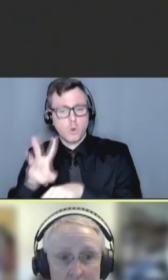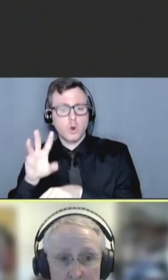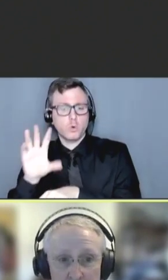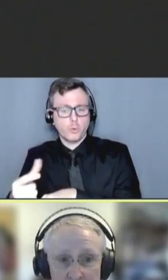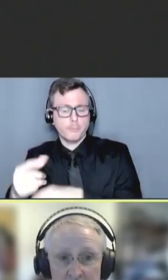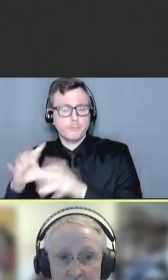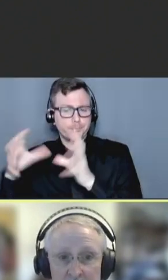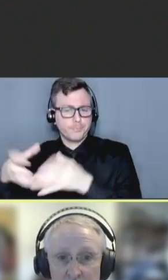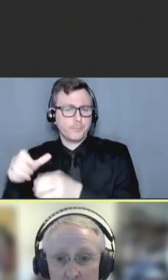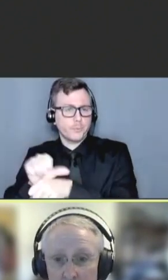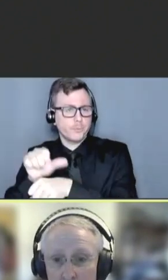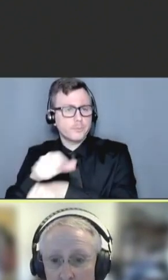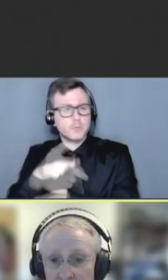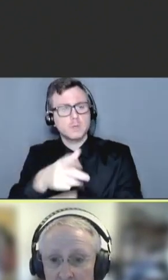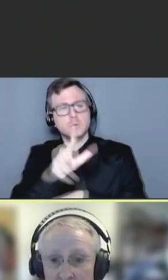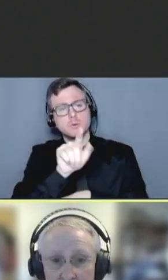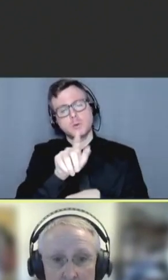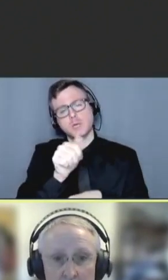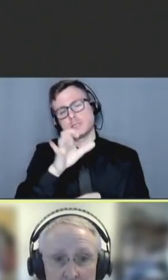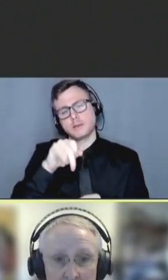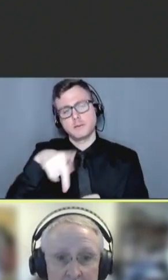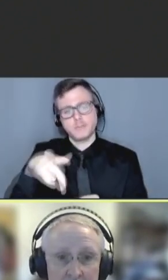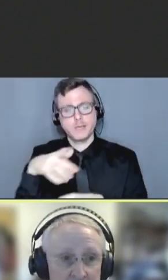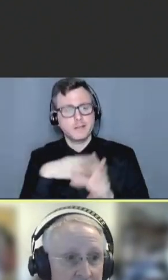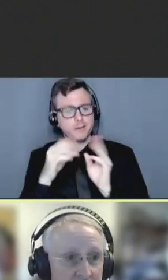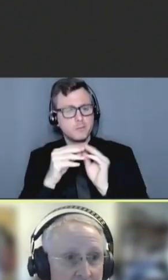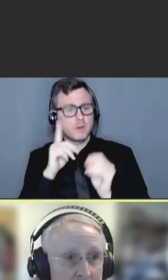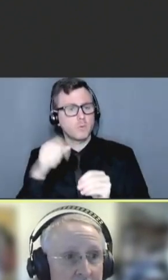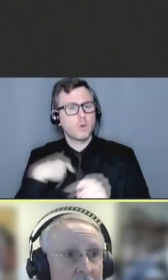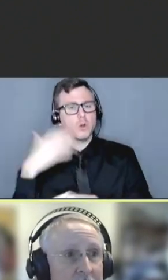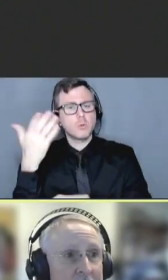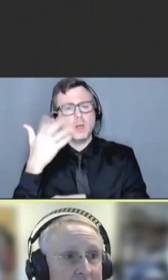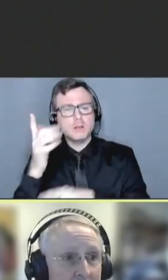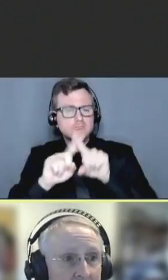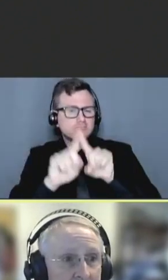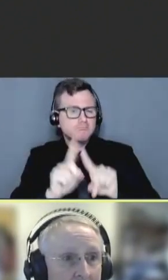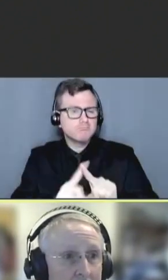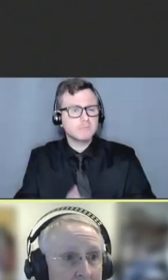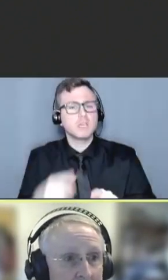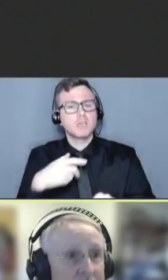meeting presentations or reports, including our VaST assessments. Next slide, please.